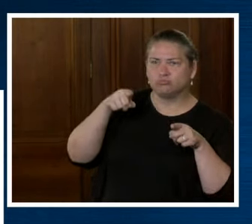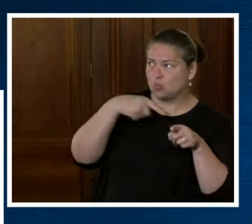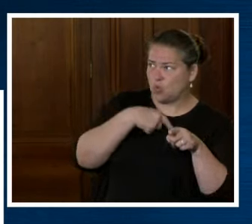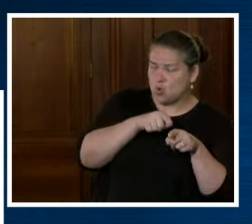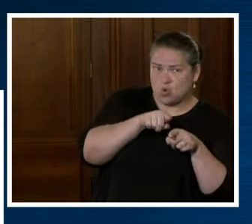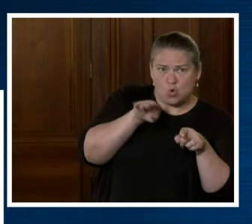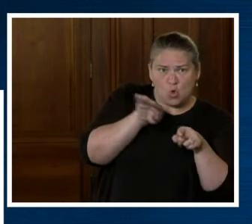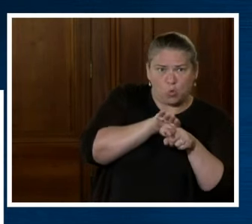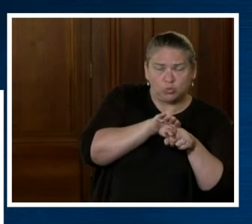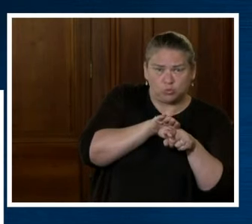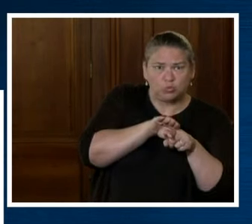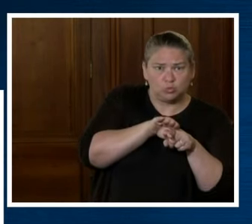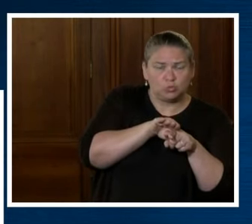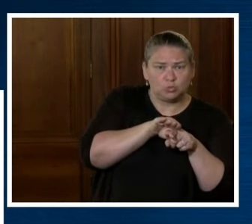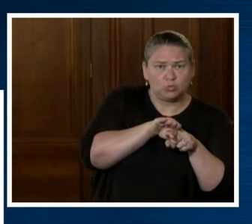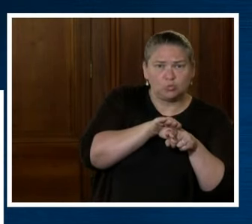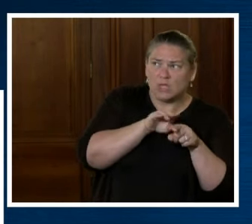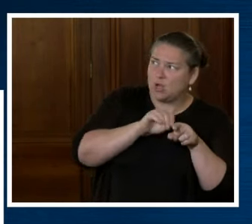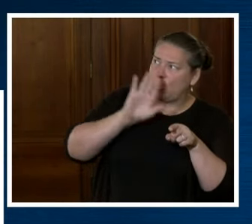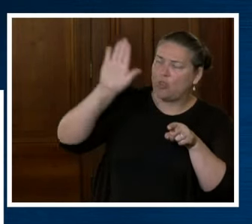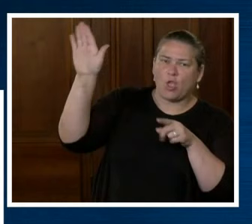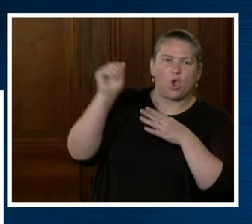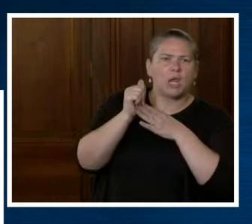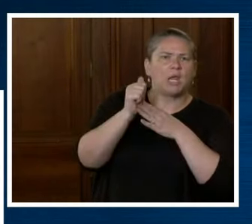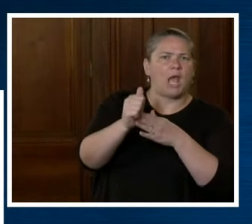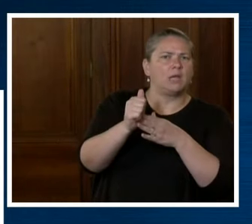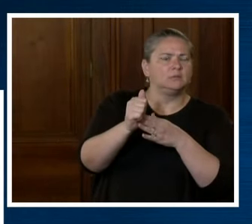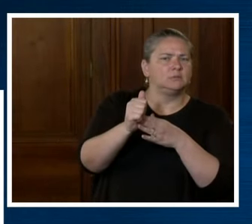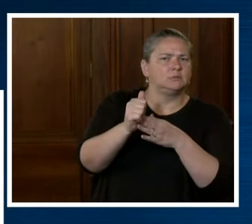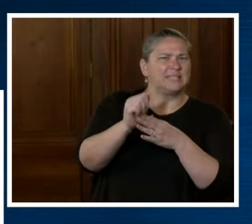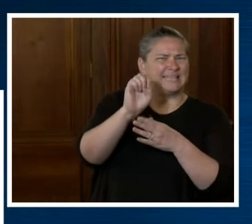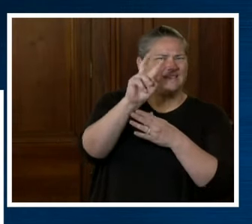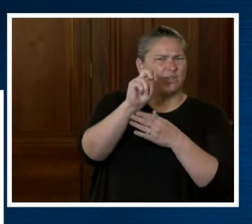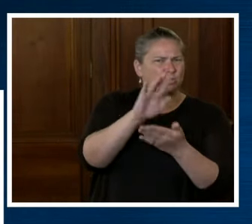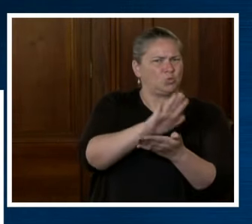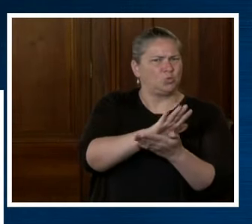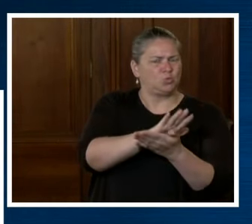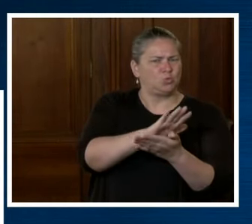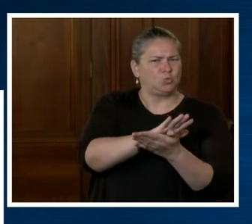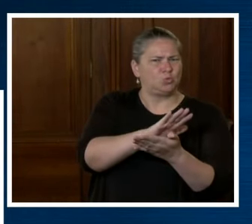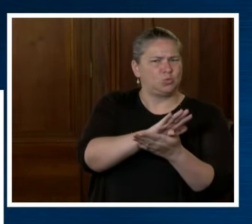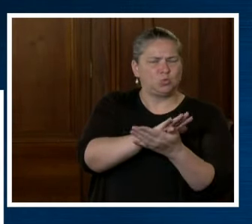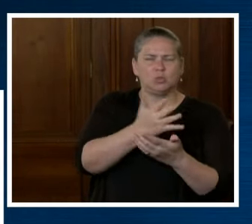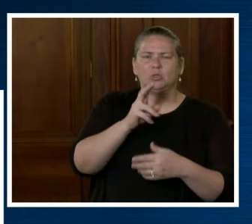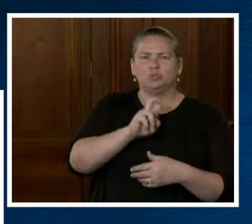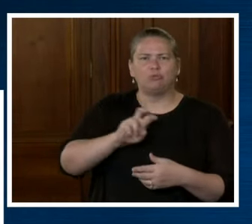EFFORTS, WE SAVED THOUSANDS OF LIVES. I BELIEVE WHEN WE LOOK BACK ON THIS IT WILL BE 10,000 PLUS LIVES.